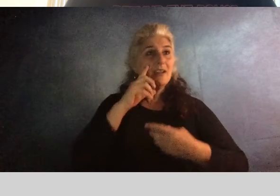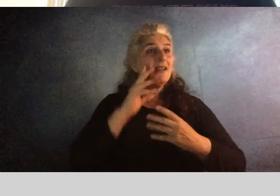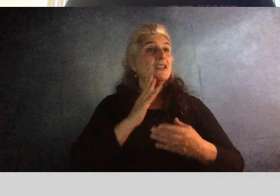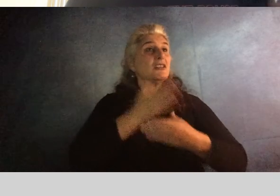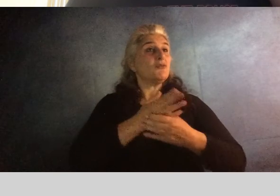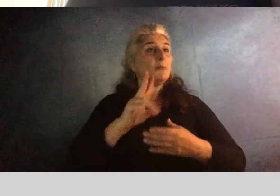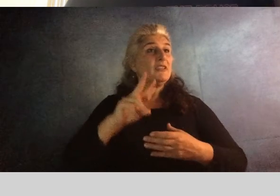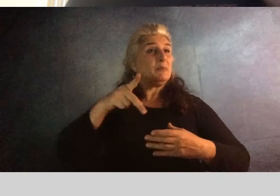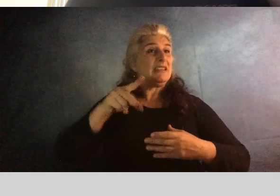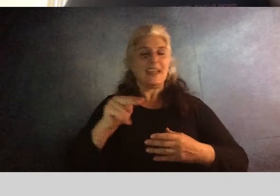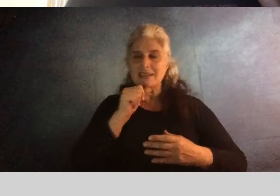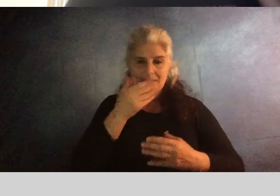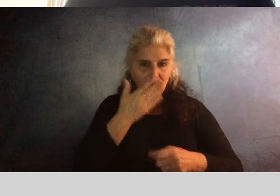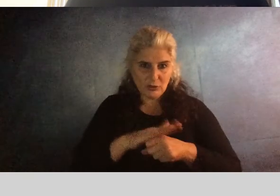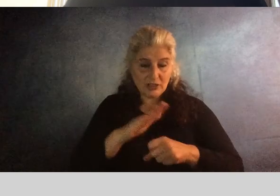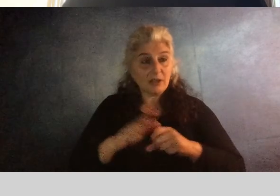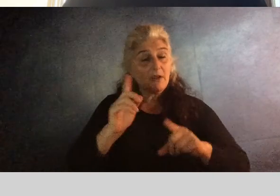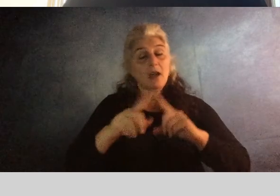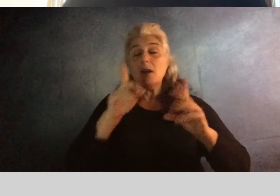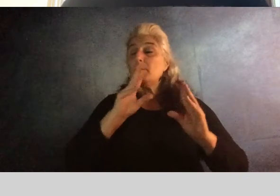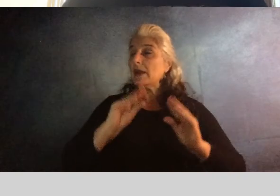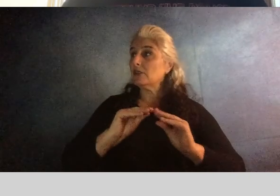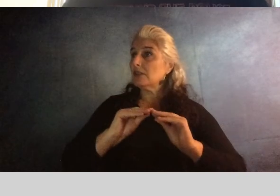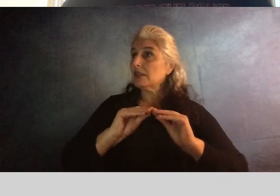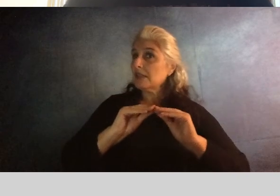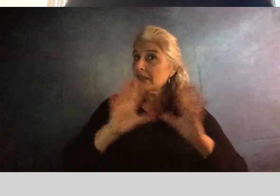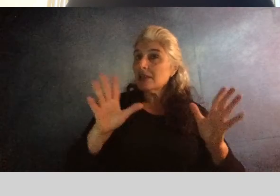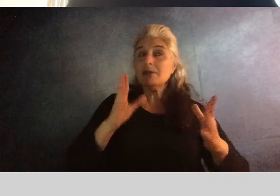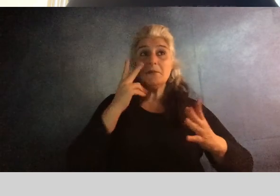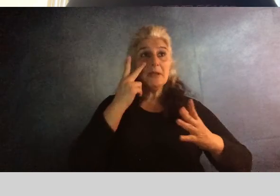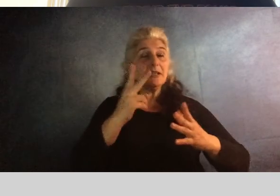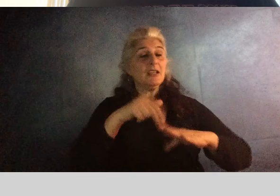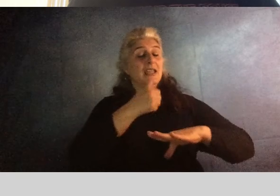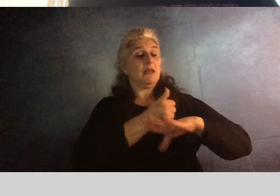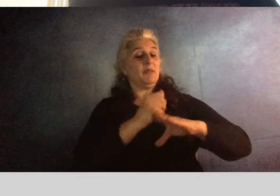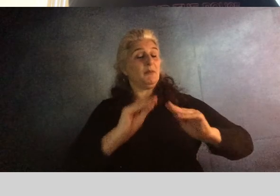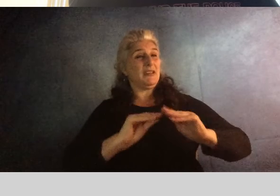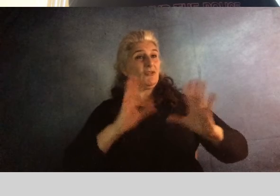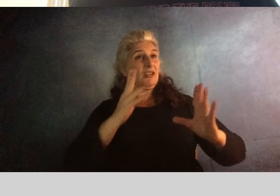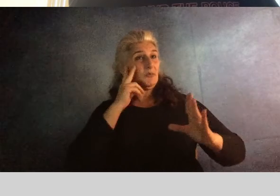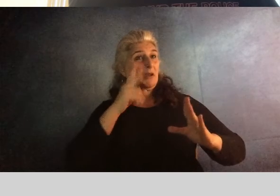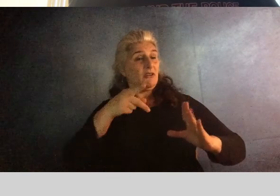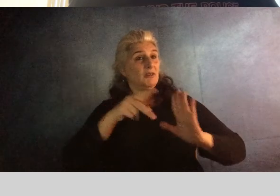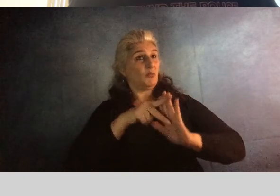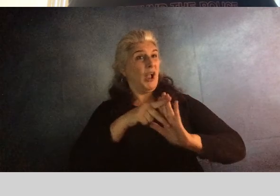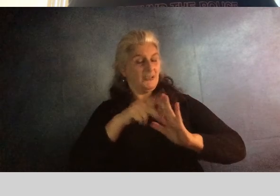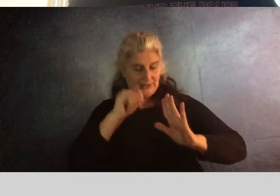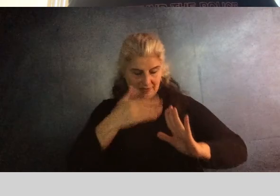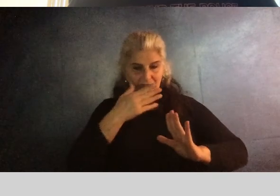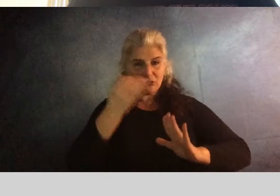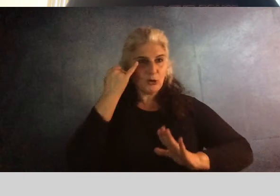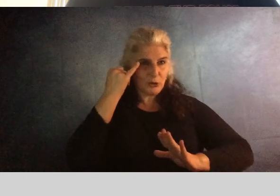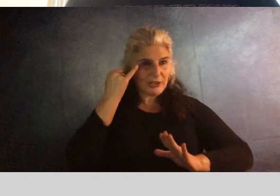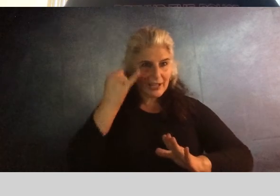whereas "implement a transparent proxy over ssh" is. A plan of action for how to achieve the desired outcomes.